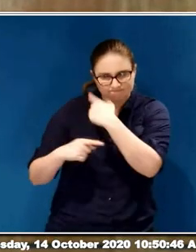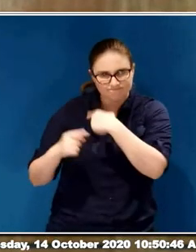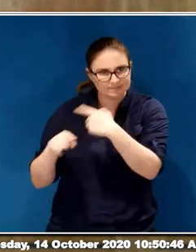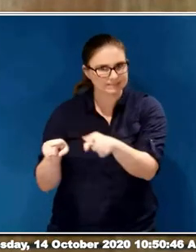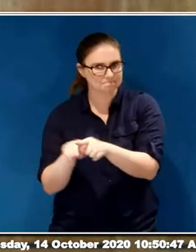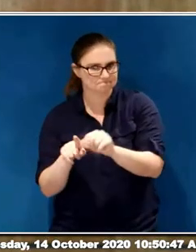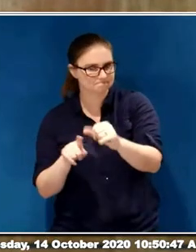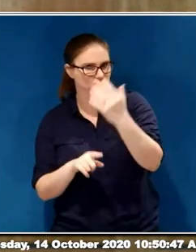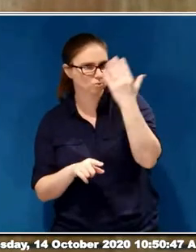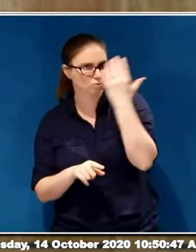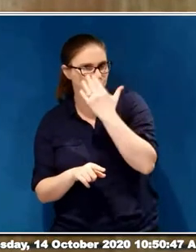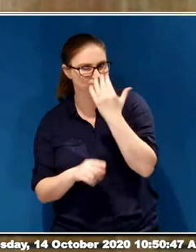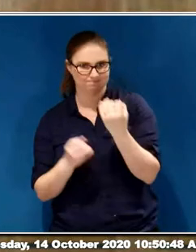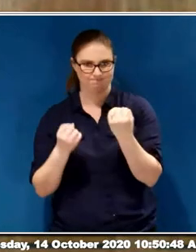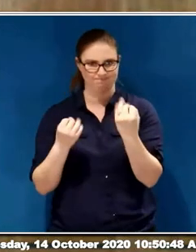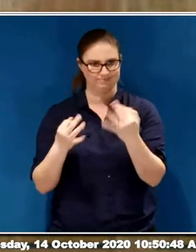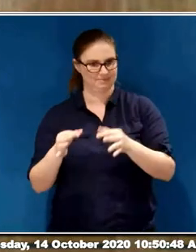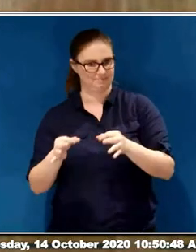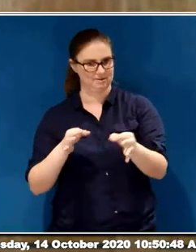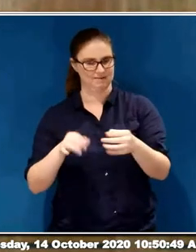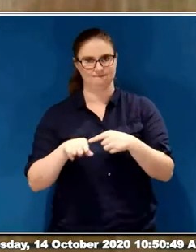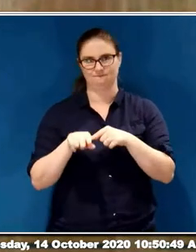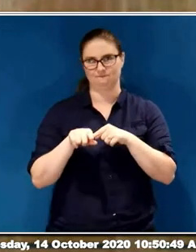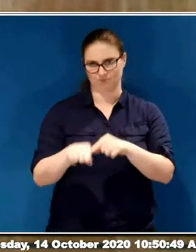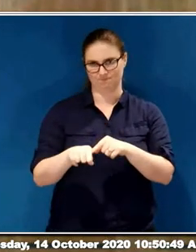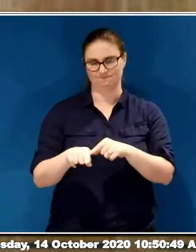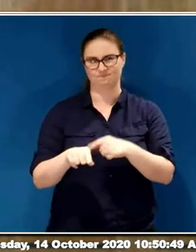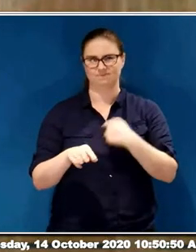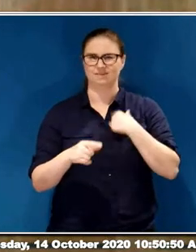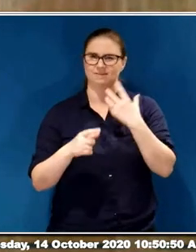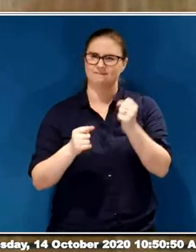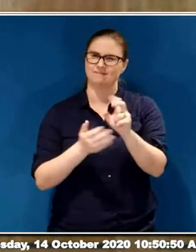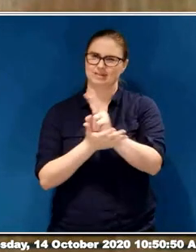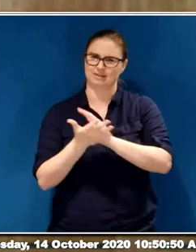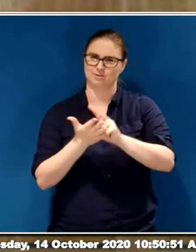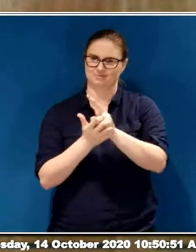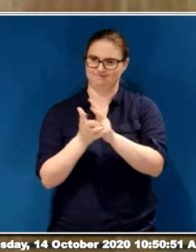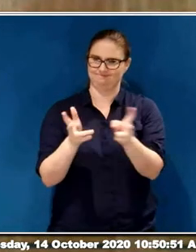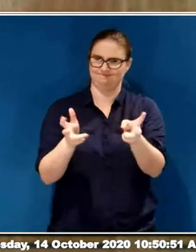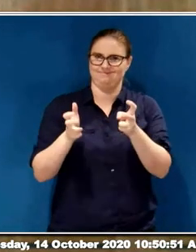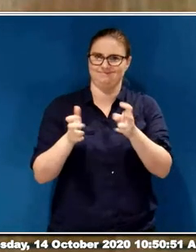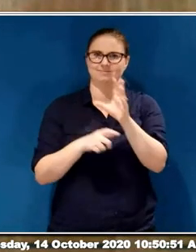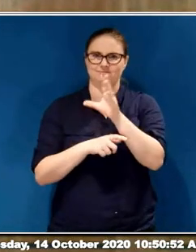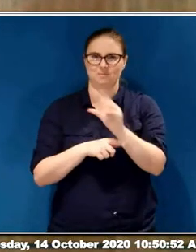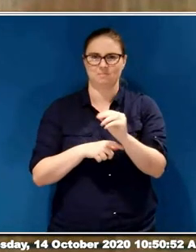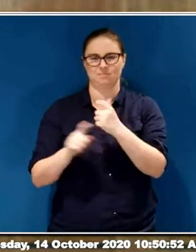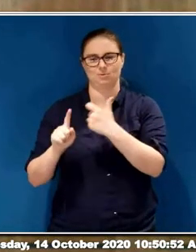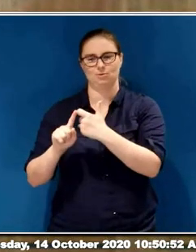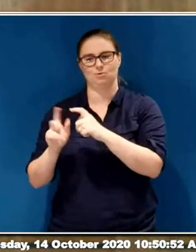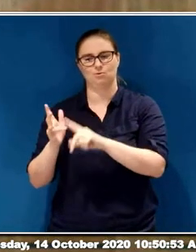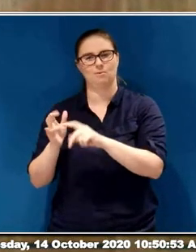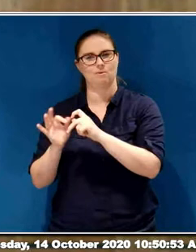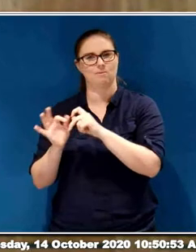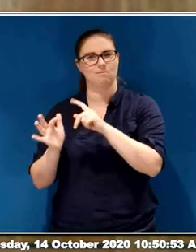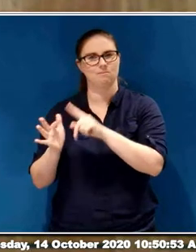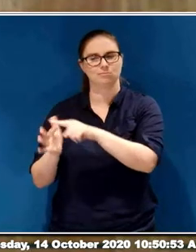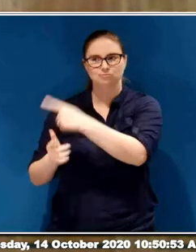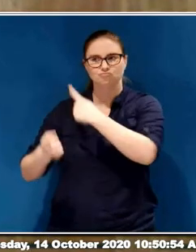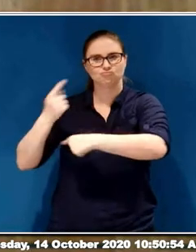We have an excerpt from Kobe where he speaks about how he felt when he considered that the plan put in place to assist him wasn't being followed.